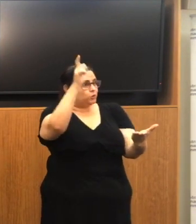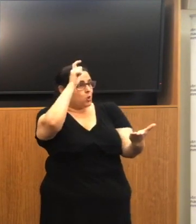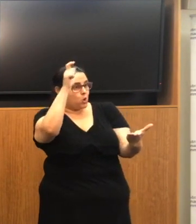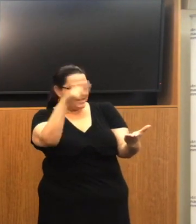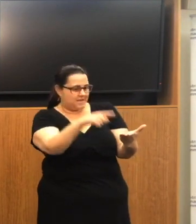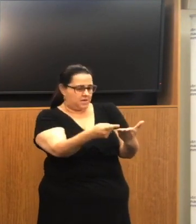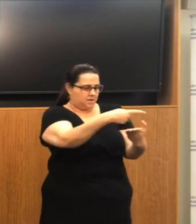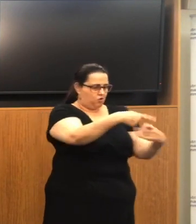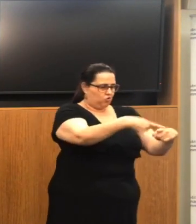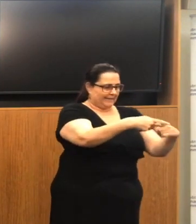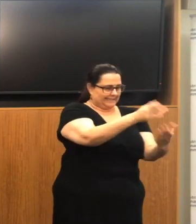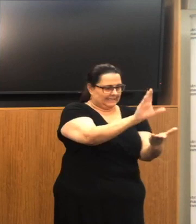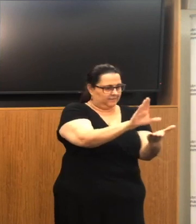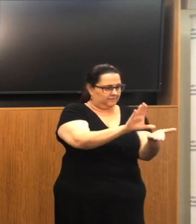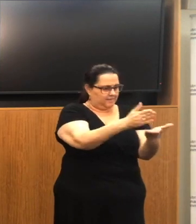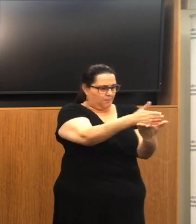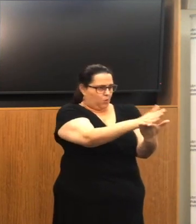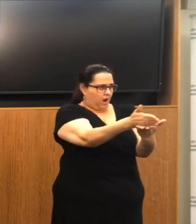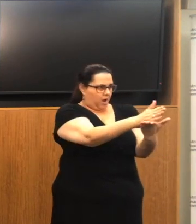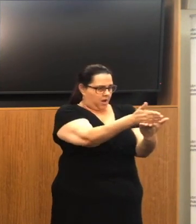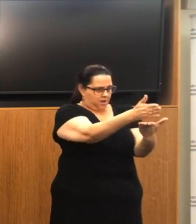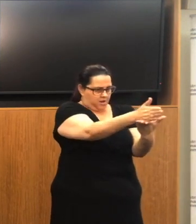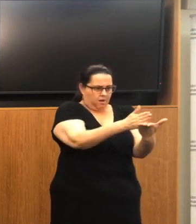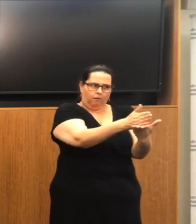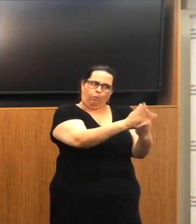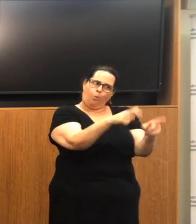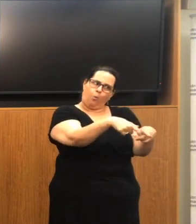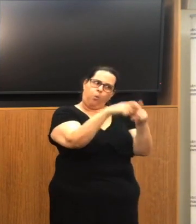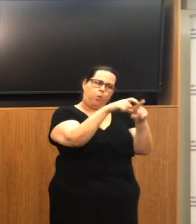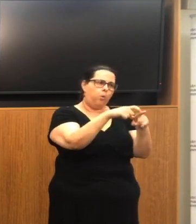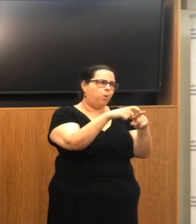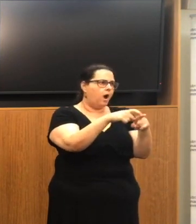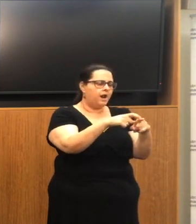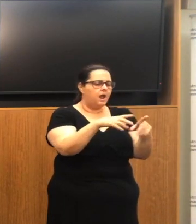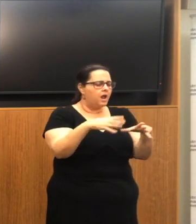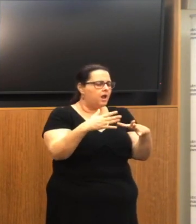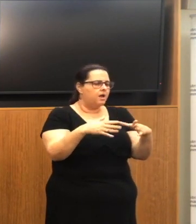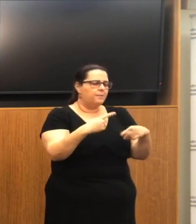ever since and all the dragging across the boarders,